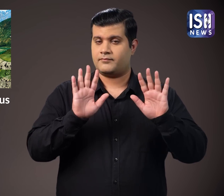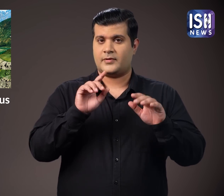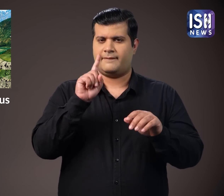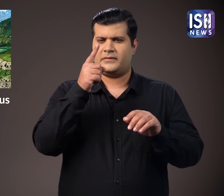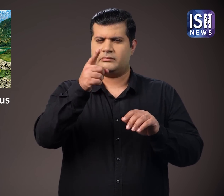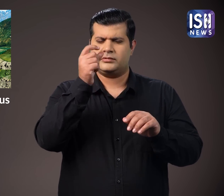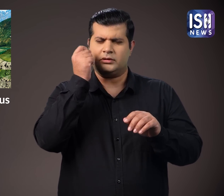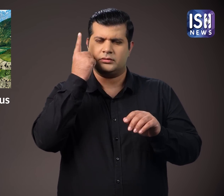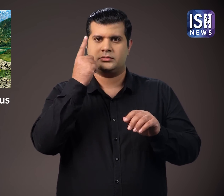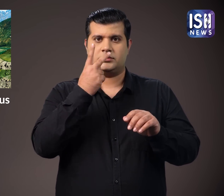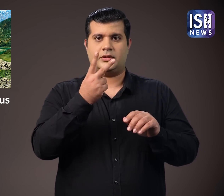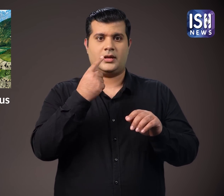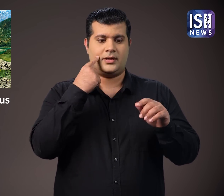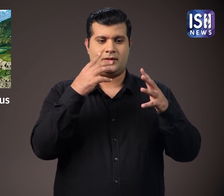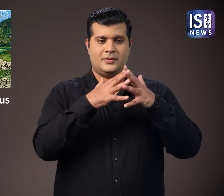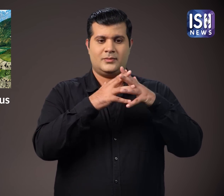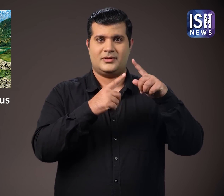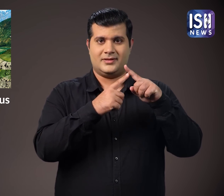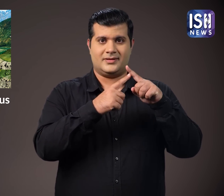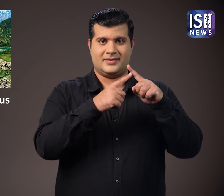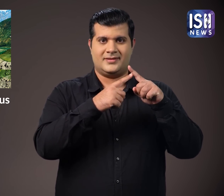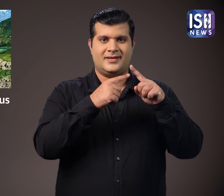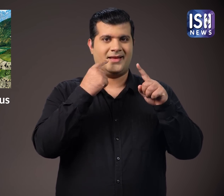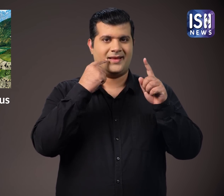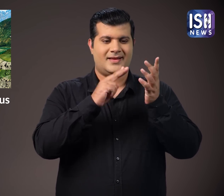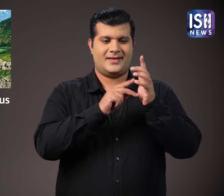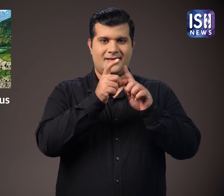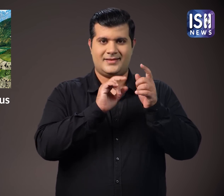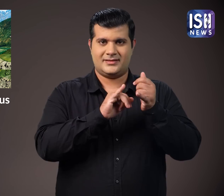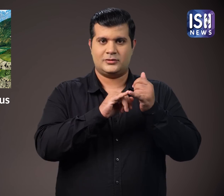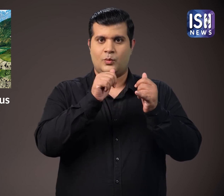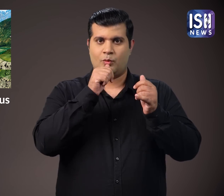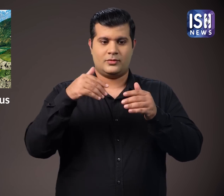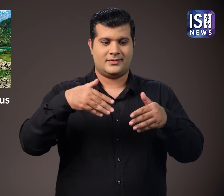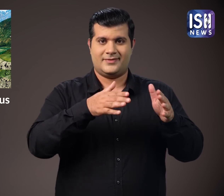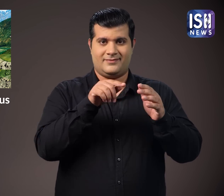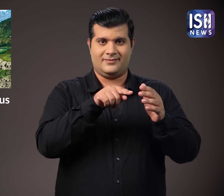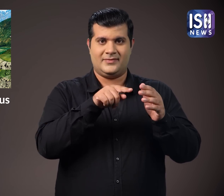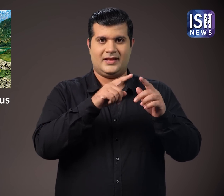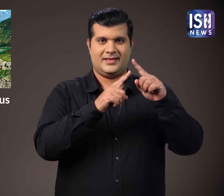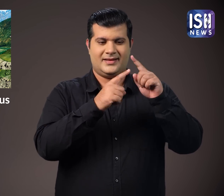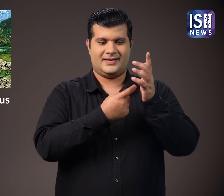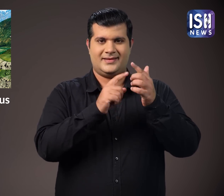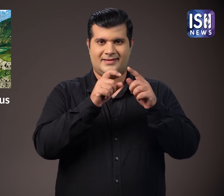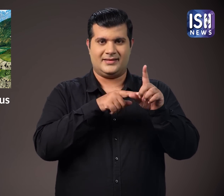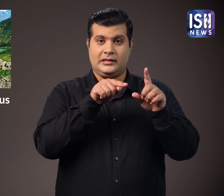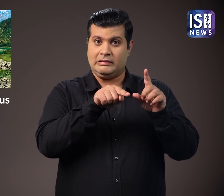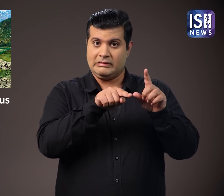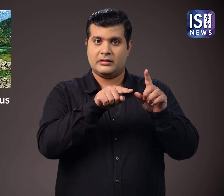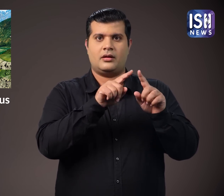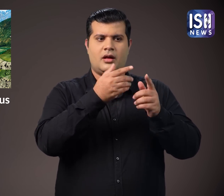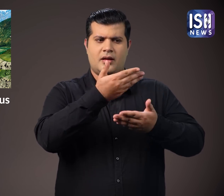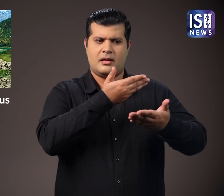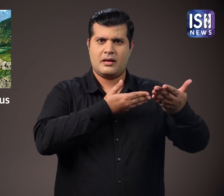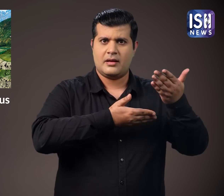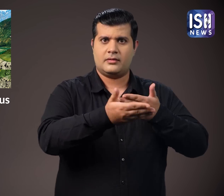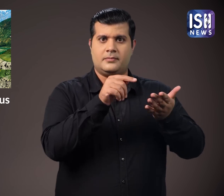First you need to understand that IWT - Indus Water Treaty is an agreement.